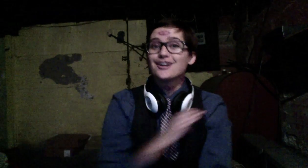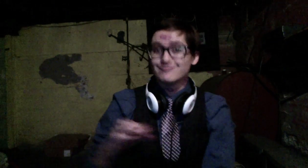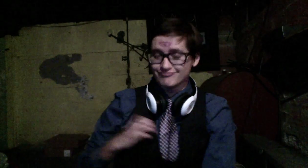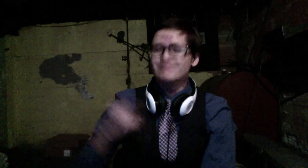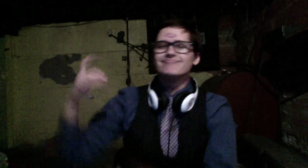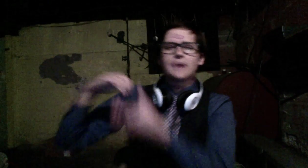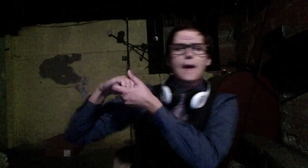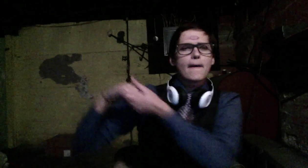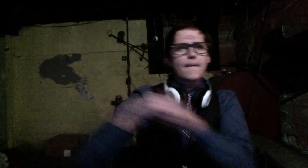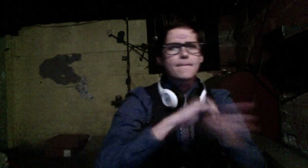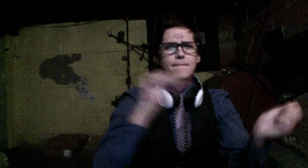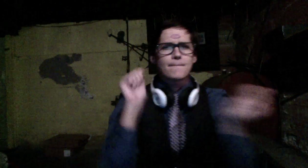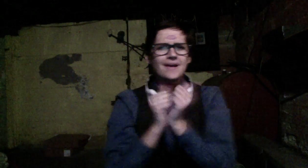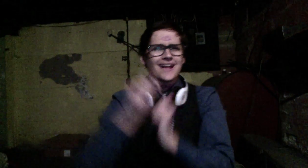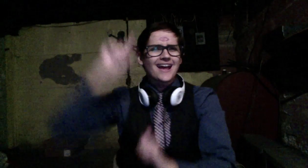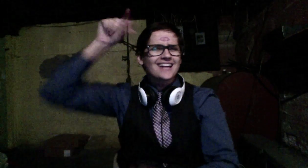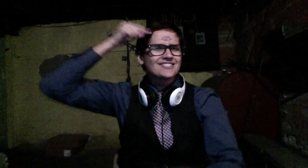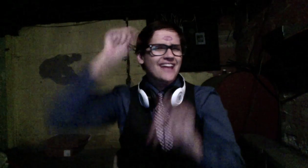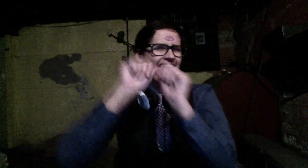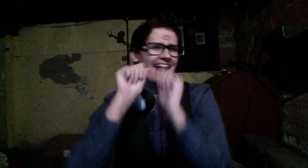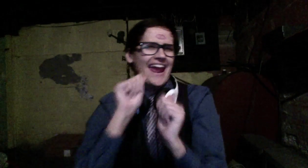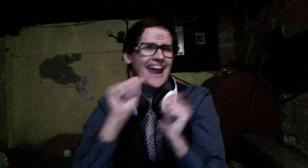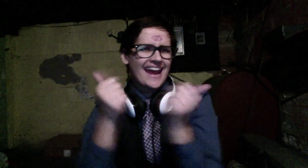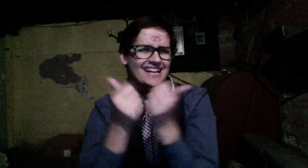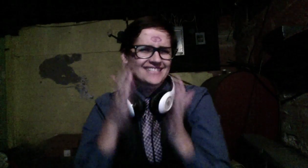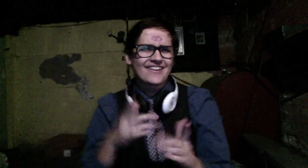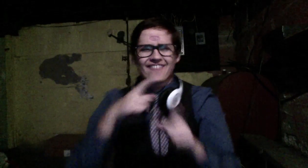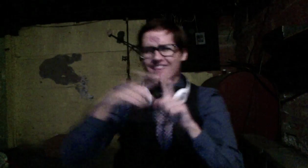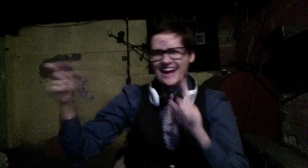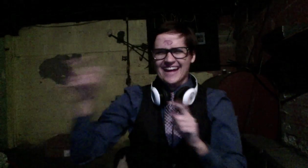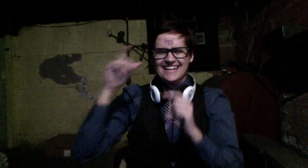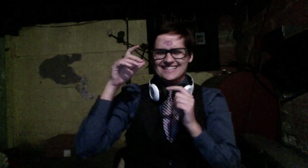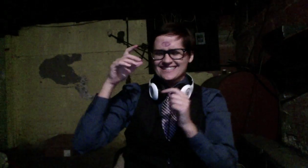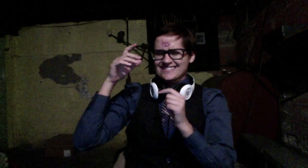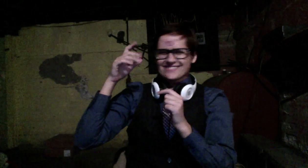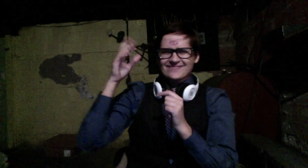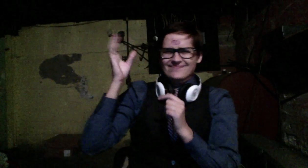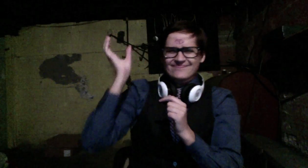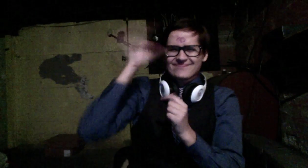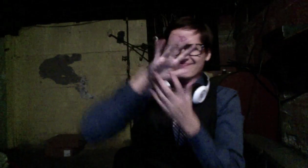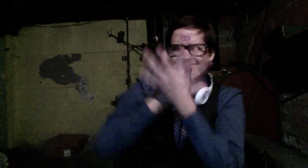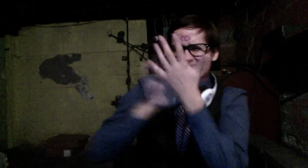CITY COUNCIL THEY *cooperate-ally* WITH GOVERNMENT AGENCY-ER FROM STRANGE